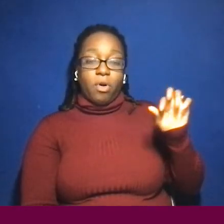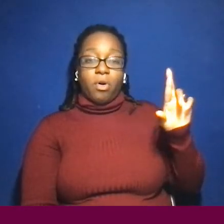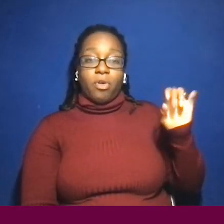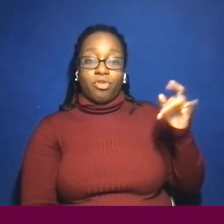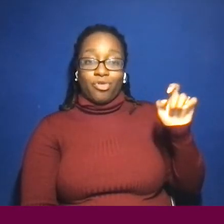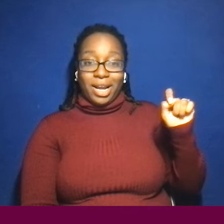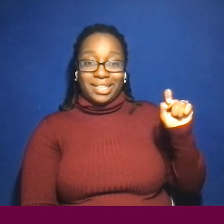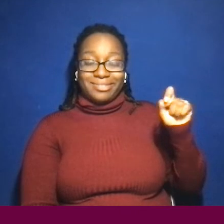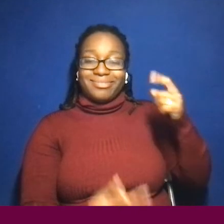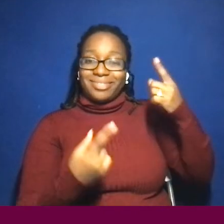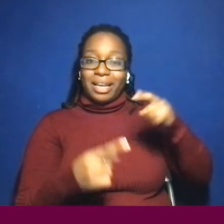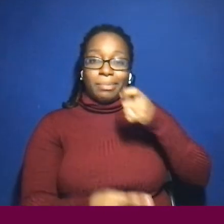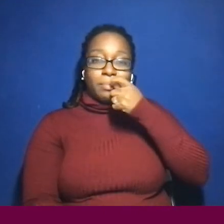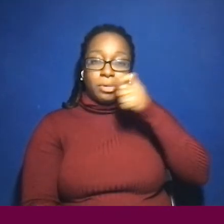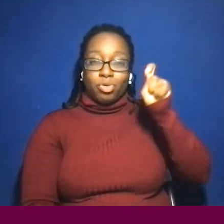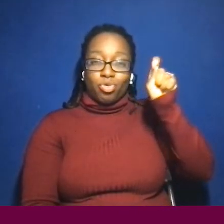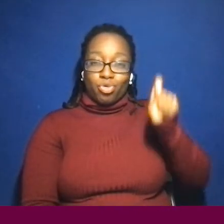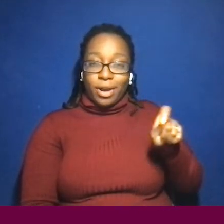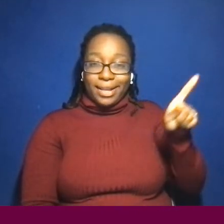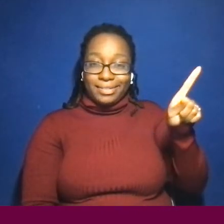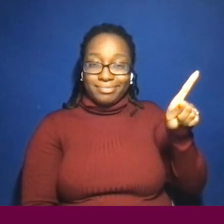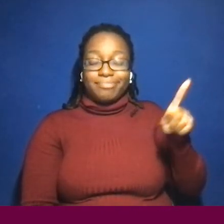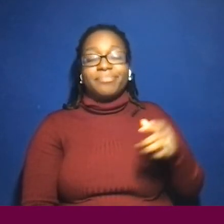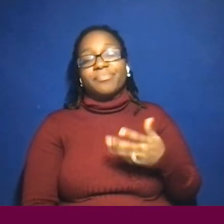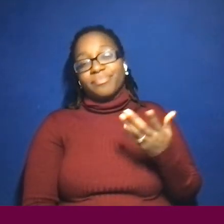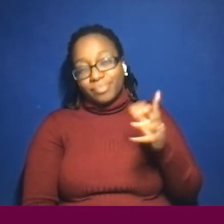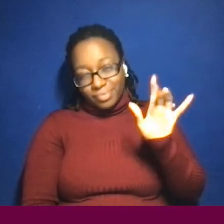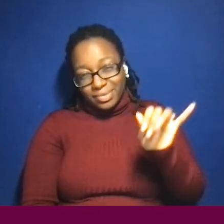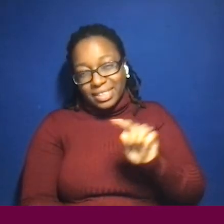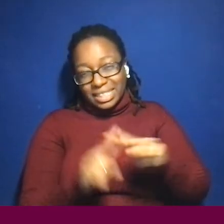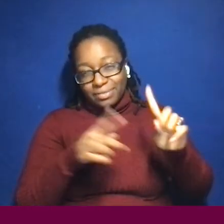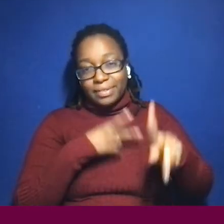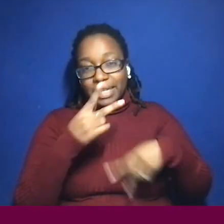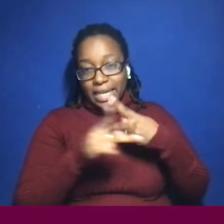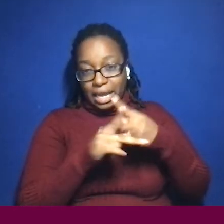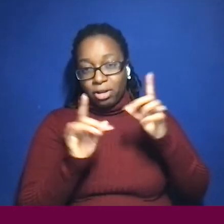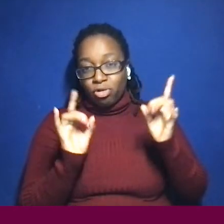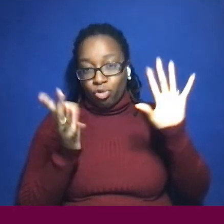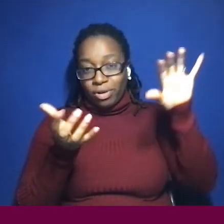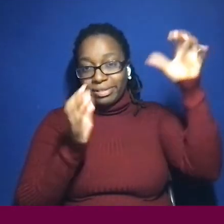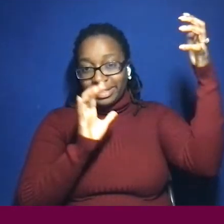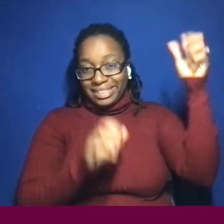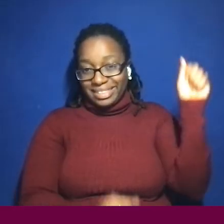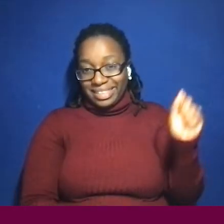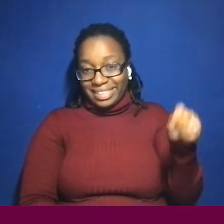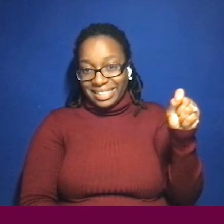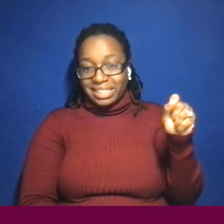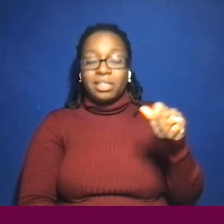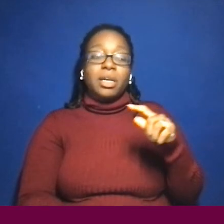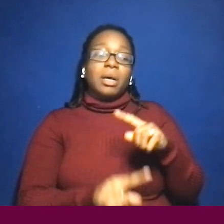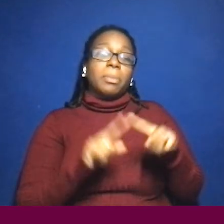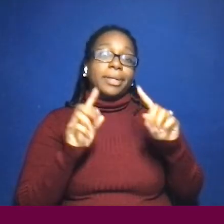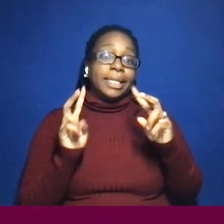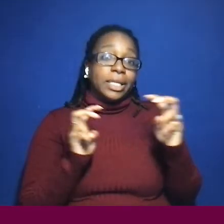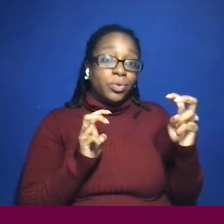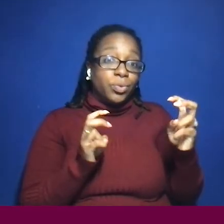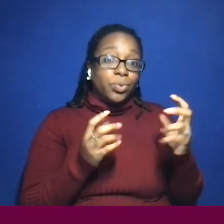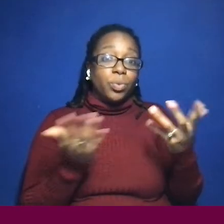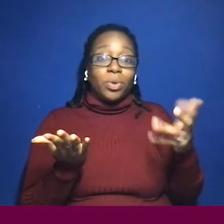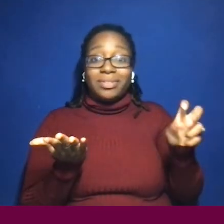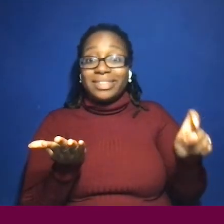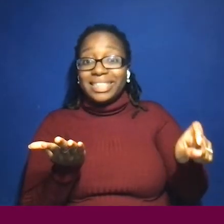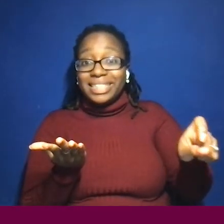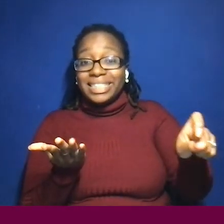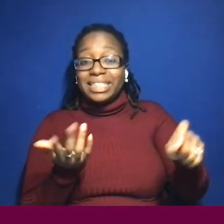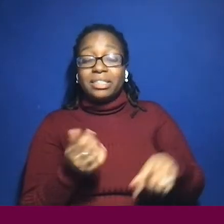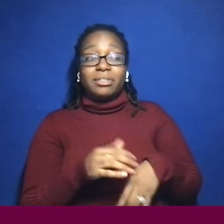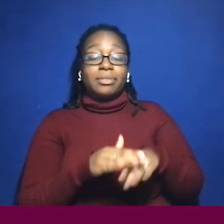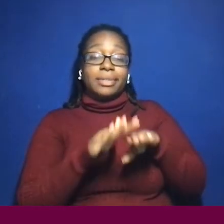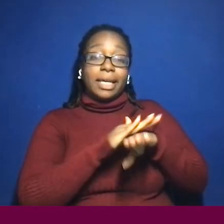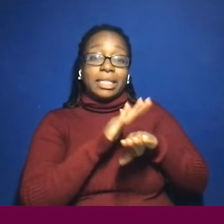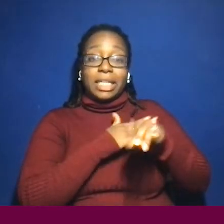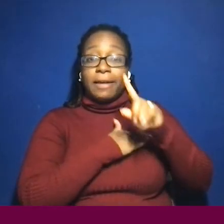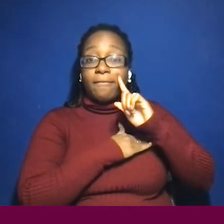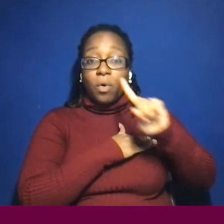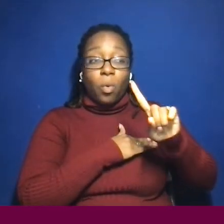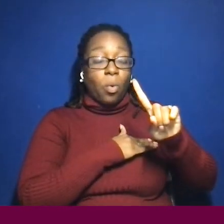So that's a very different kind of a crisis. But the issues, the needs, access to accessible